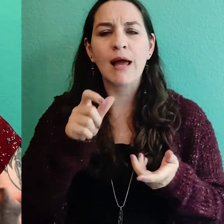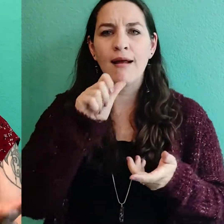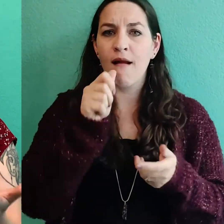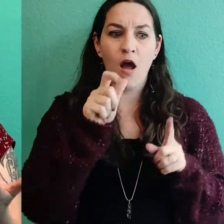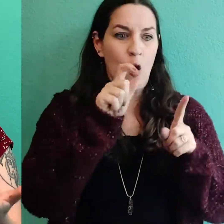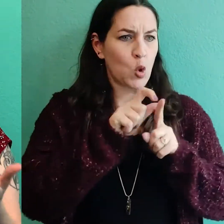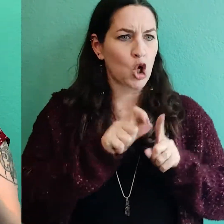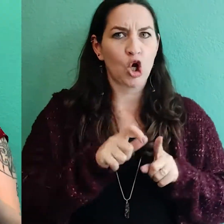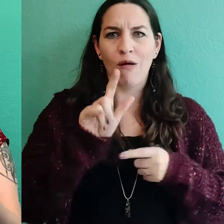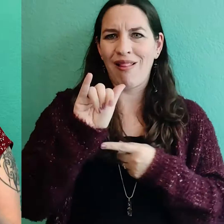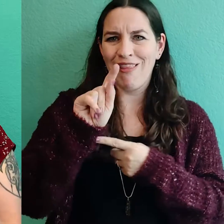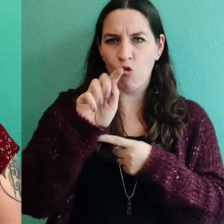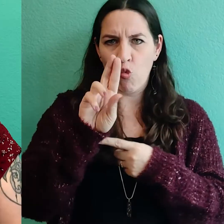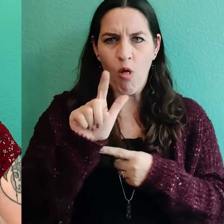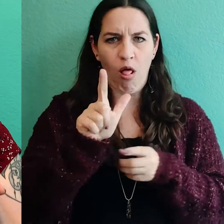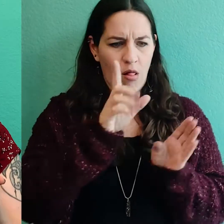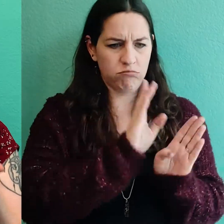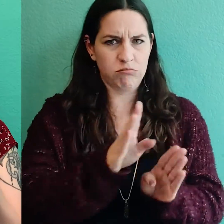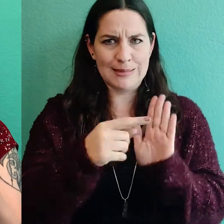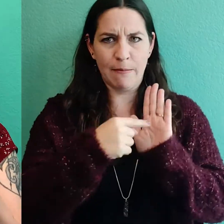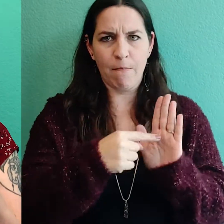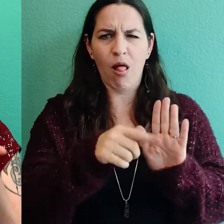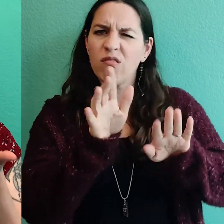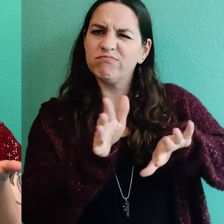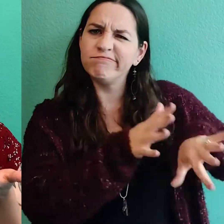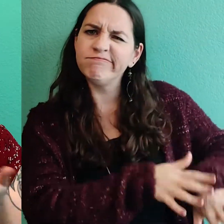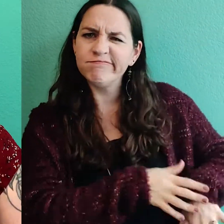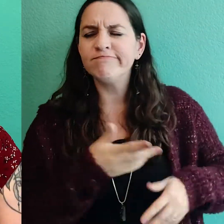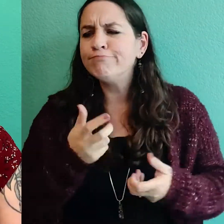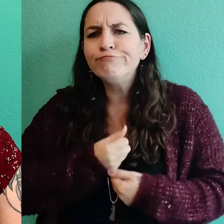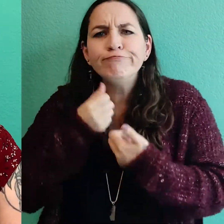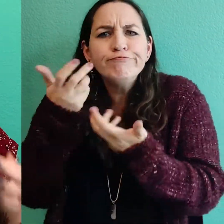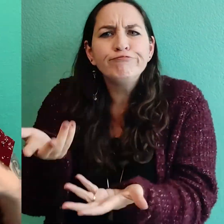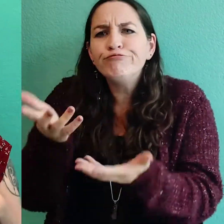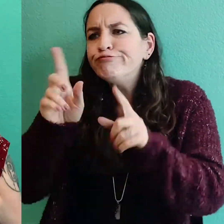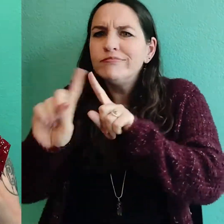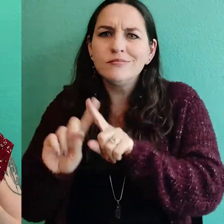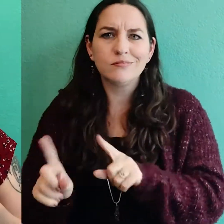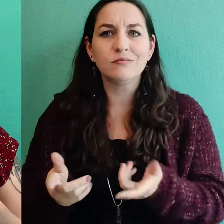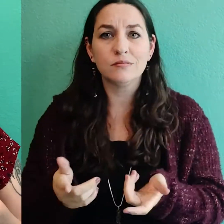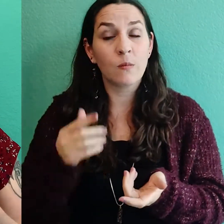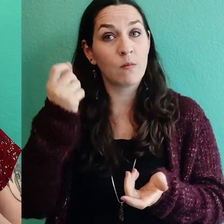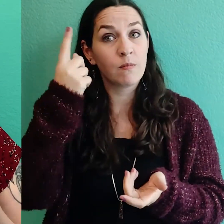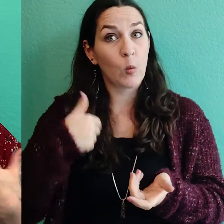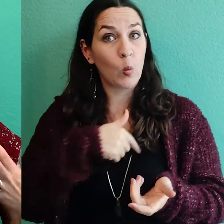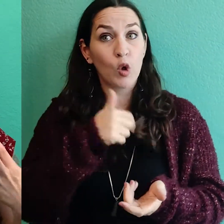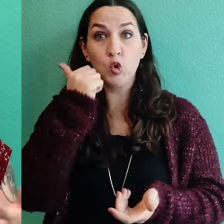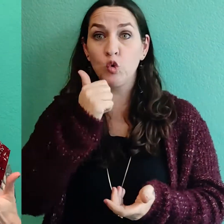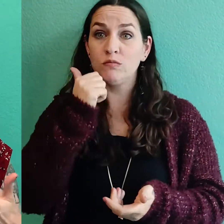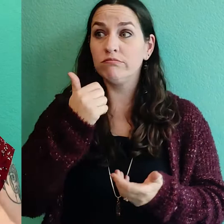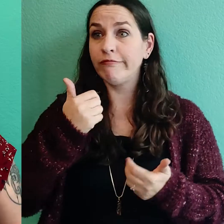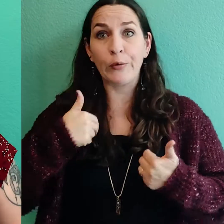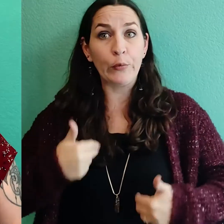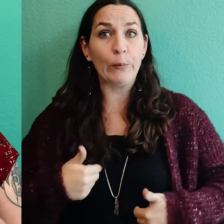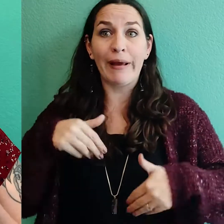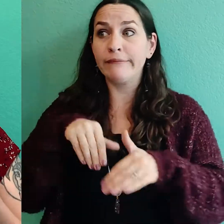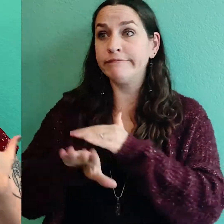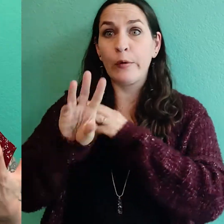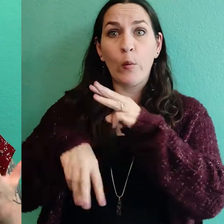a non-literal way, in a 'non-wording' kind of way. The human experience is very messy, it's very abstract, it's very